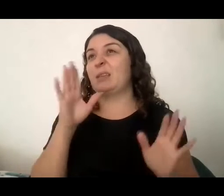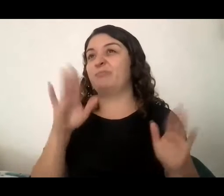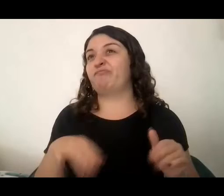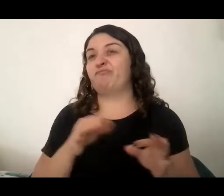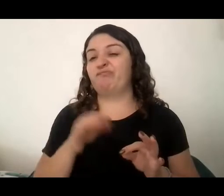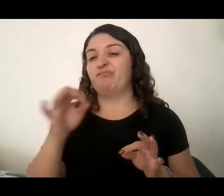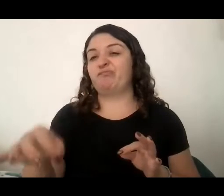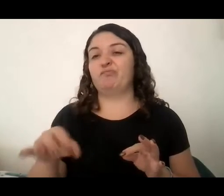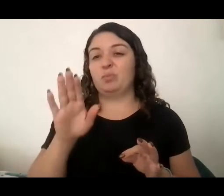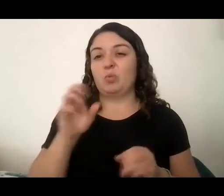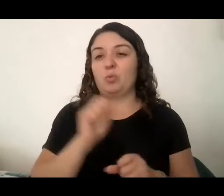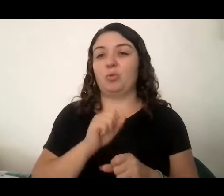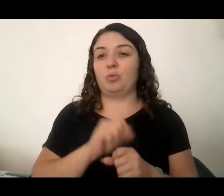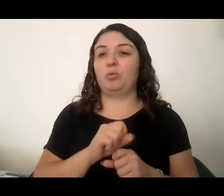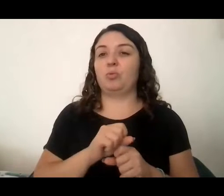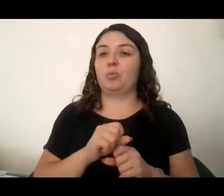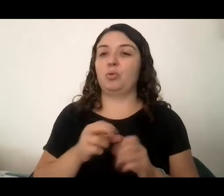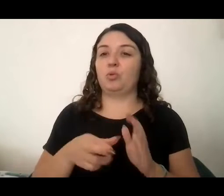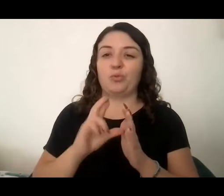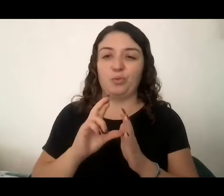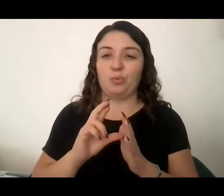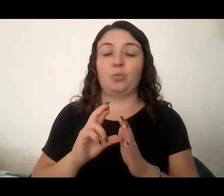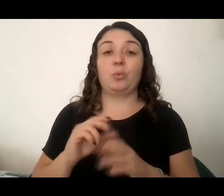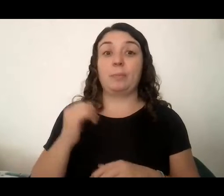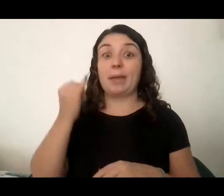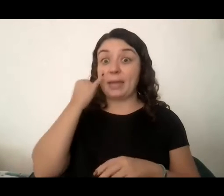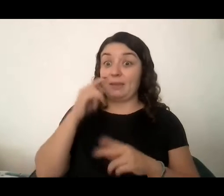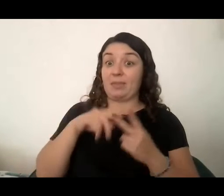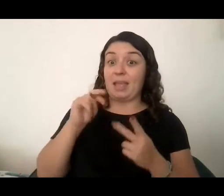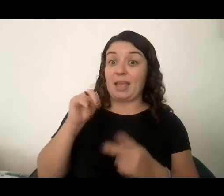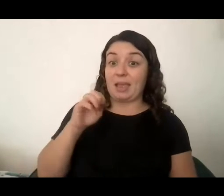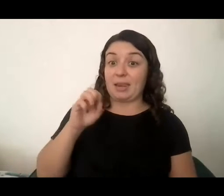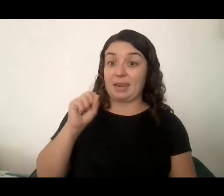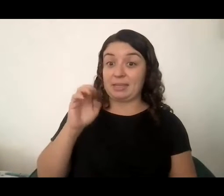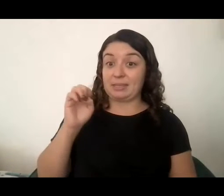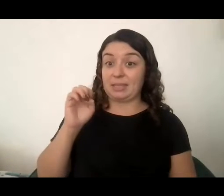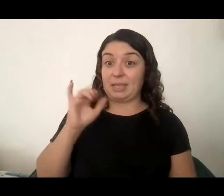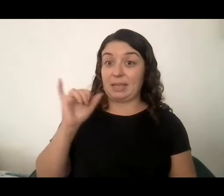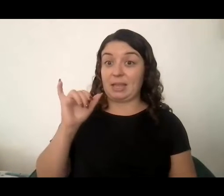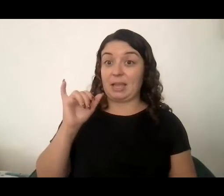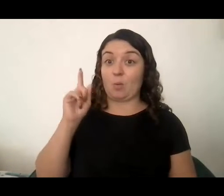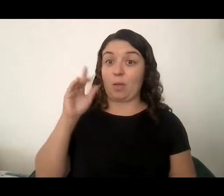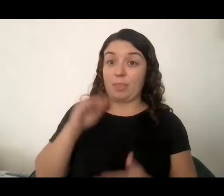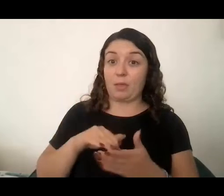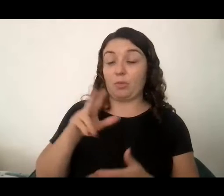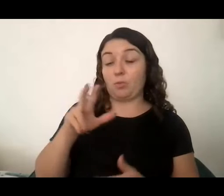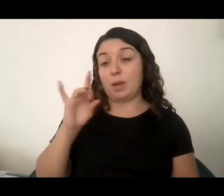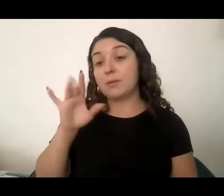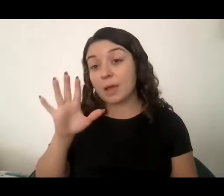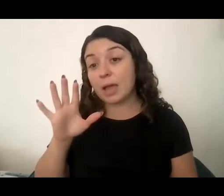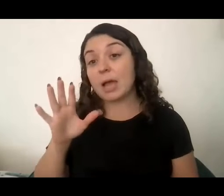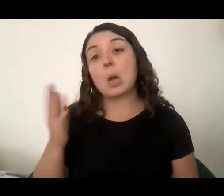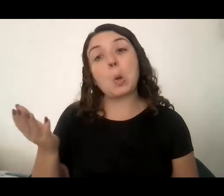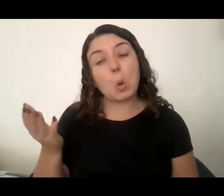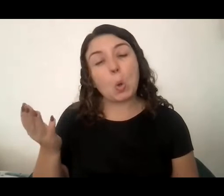work review. And if your NESE is expected to be like Jana's, $1385, they might say we definitely